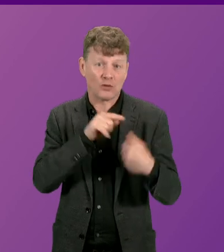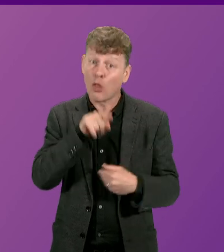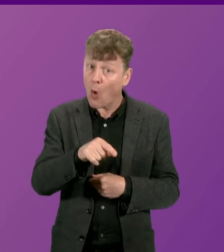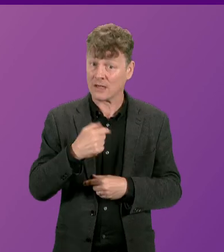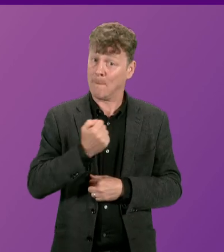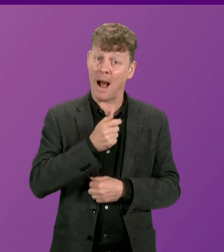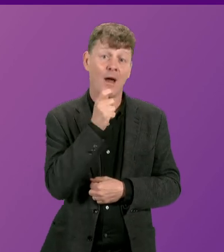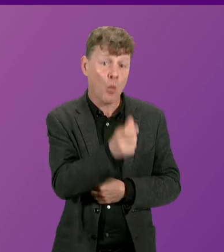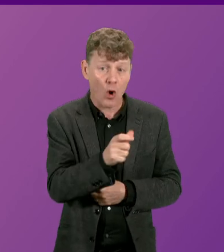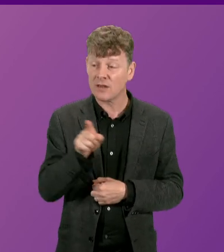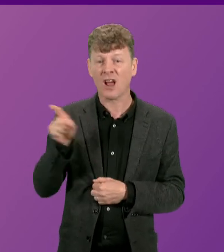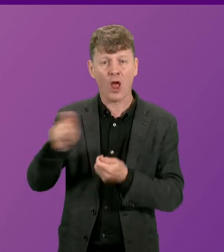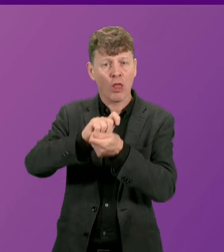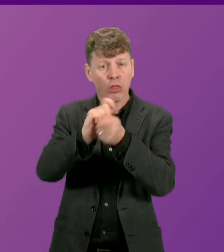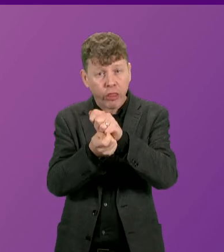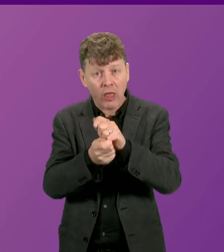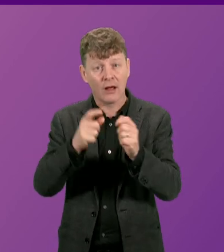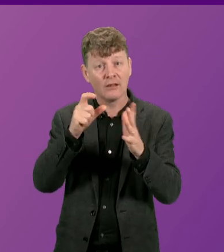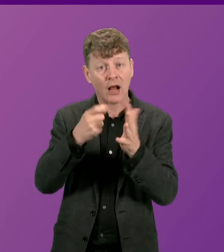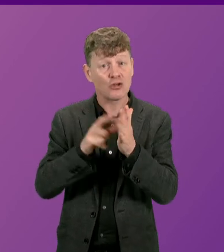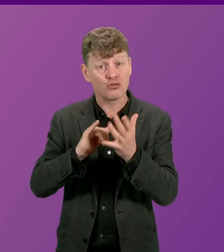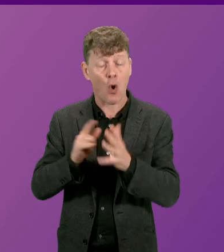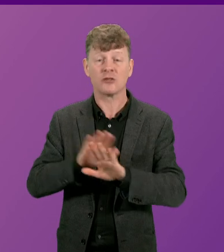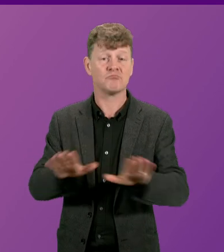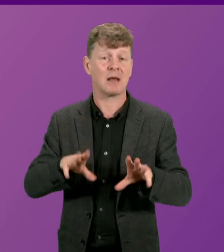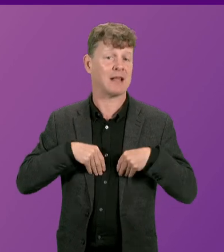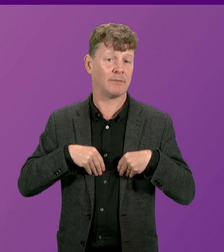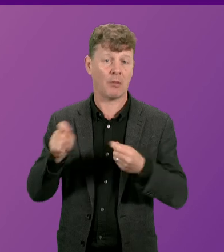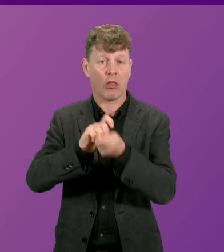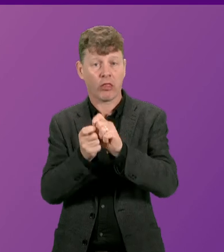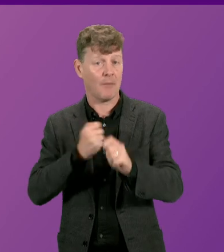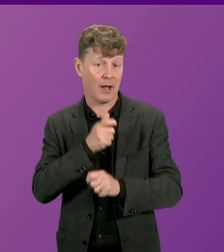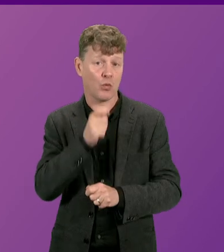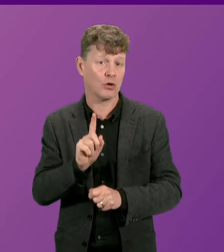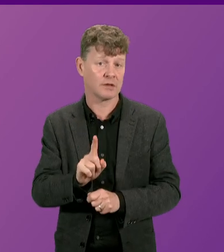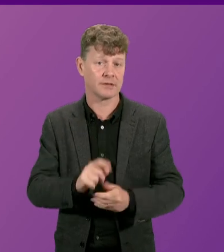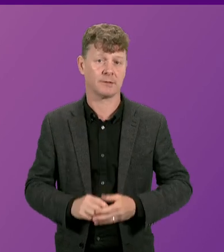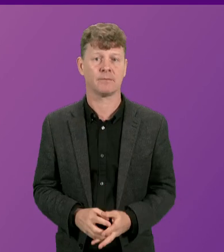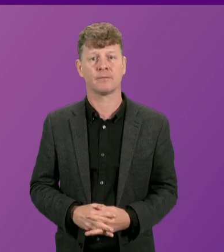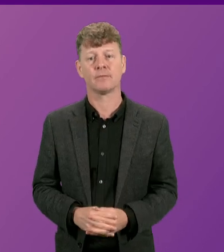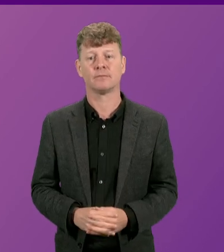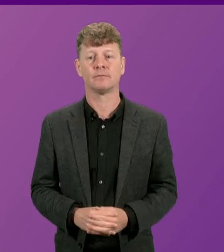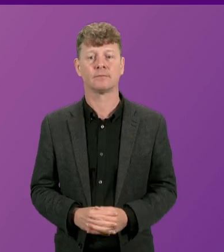and I will not have them misrepresented by Douglas Ross.